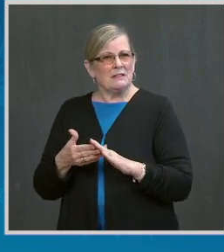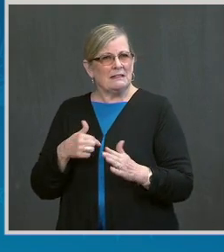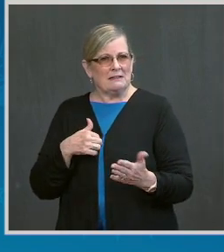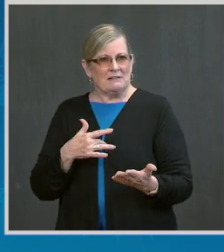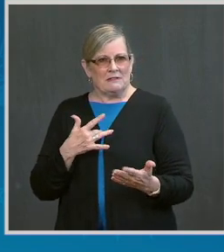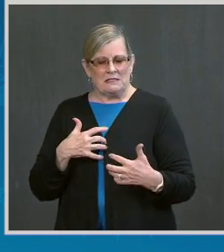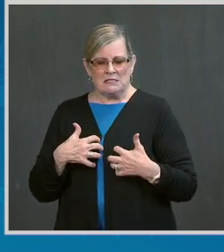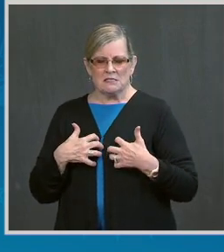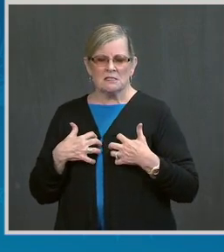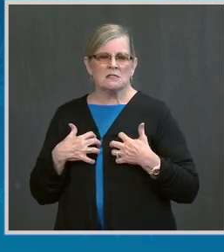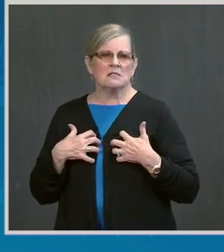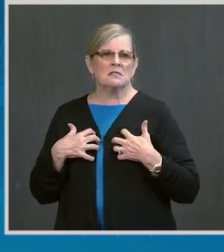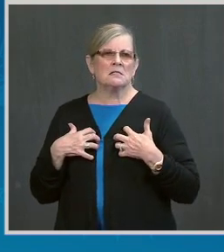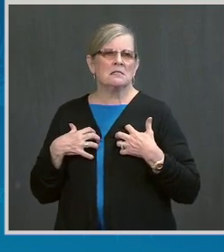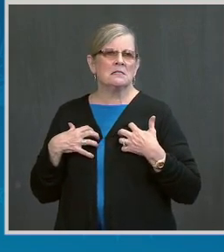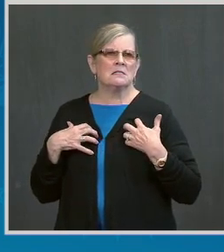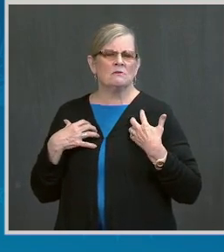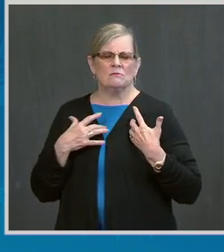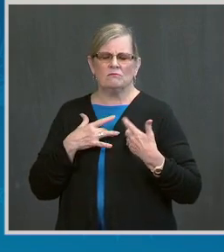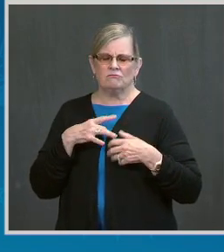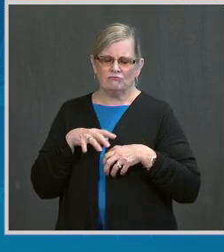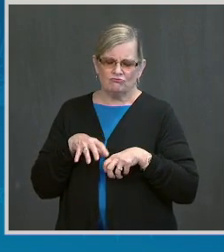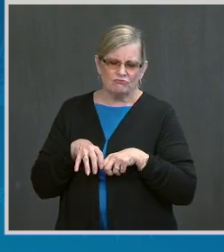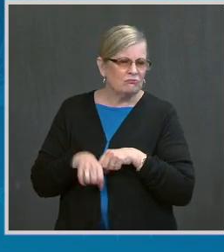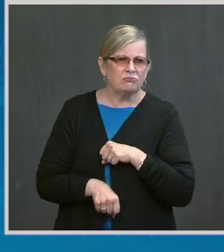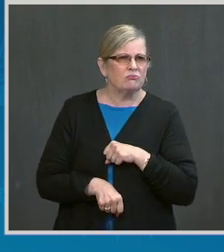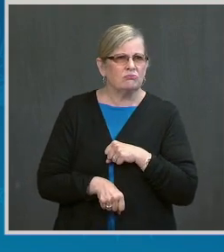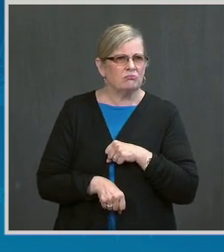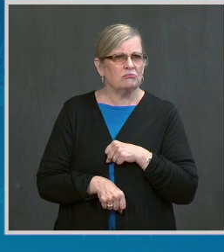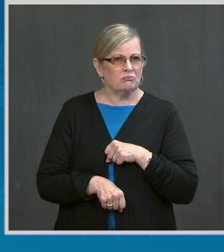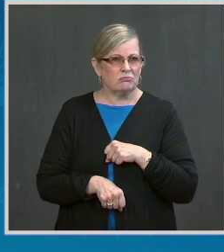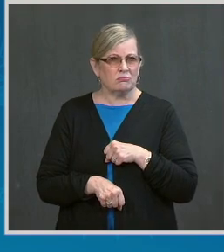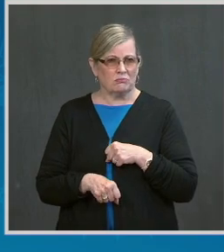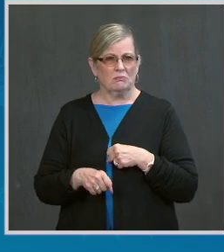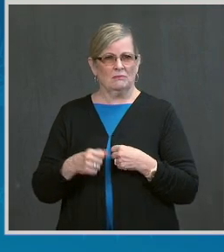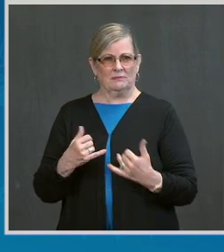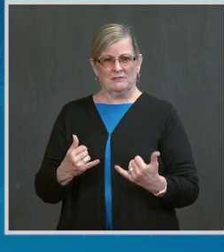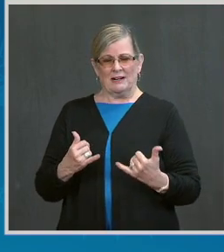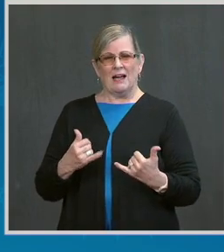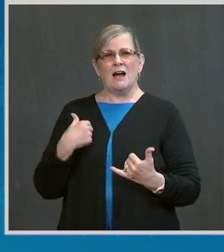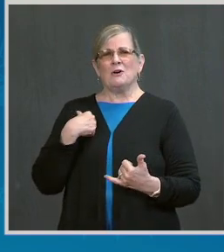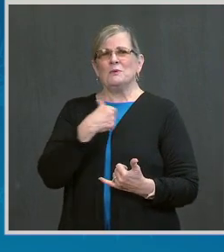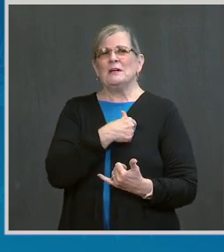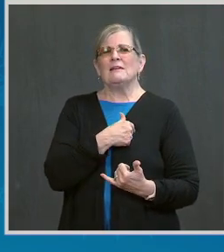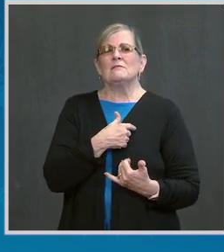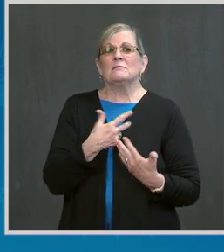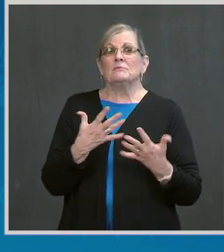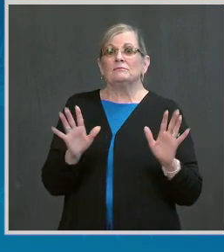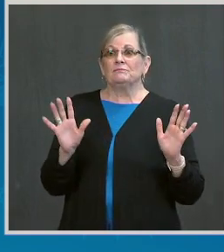And I believe we have an opportunity now to turn that pain into action,